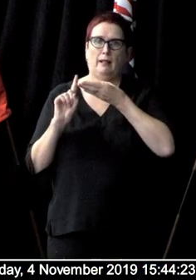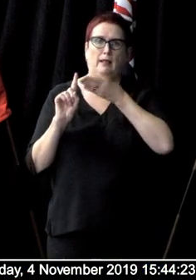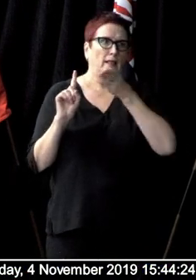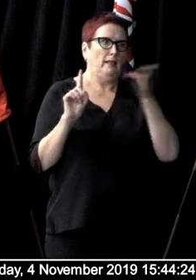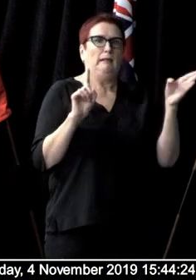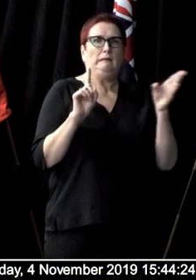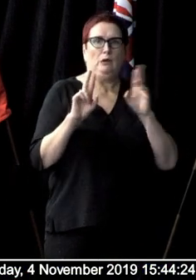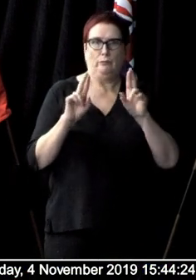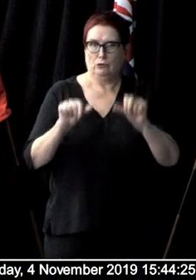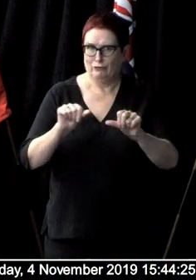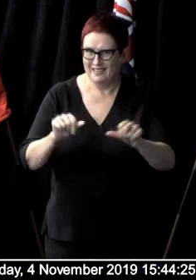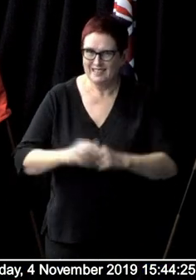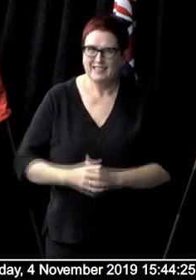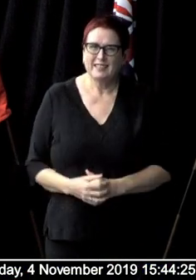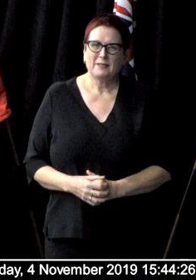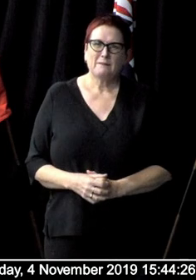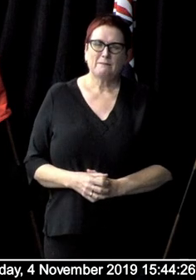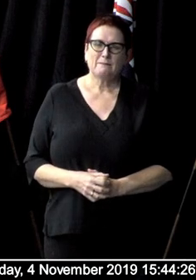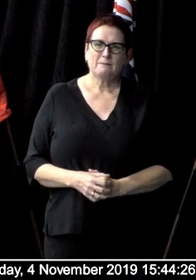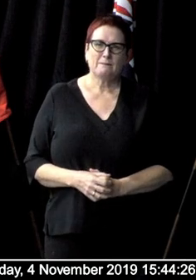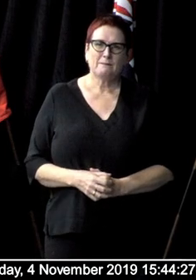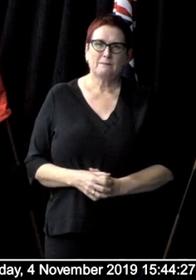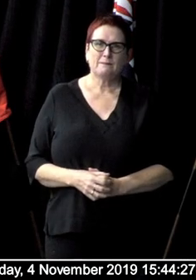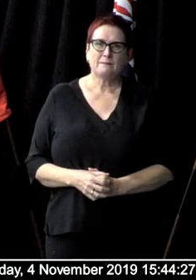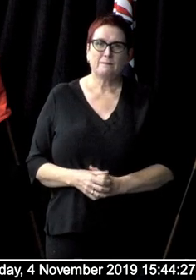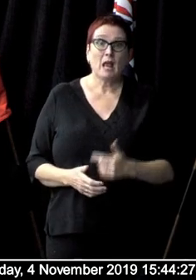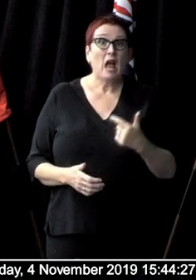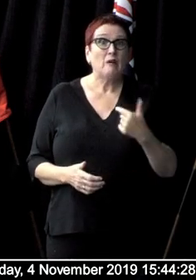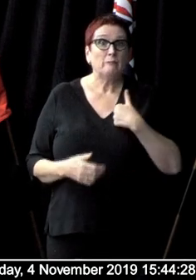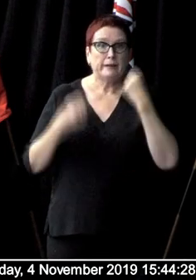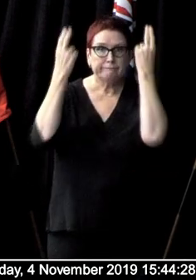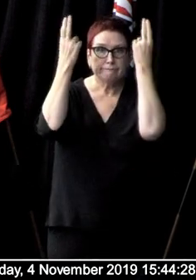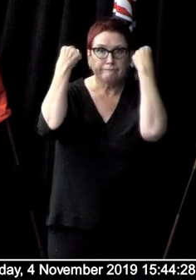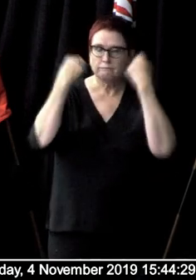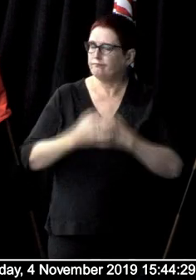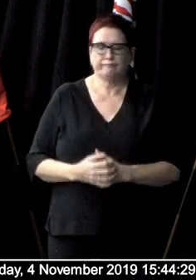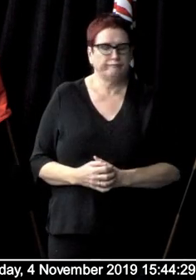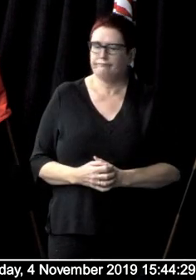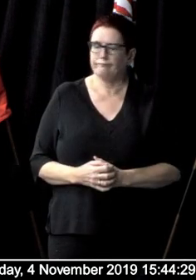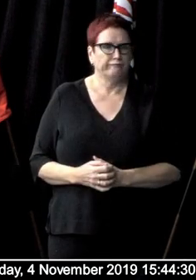to say I’m – I’m not a shrinking violet. I’ve been a social worker for 30 years.